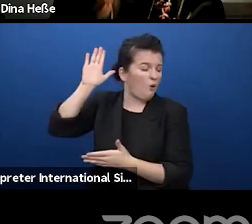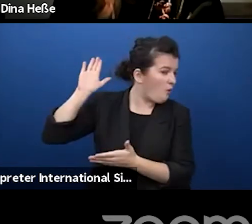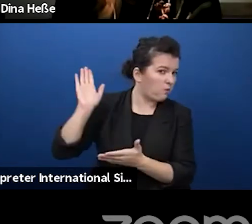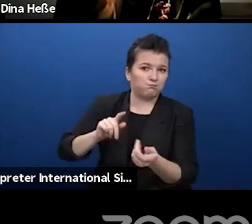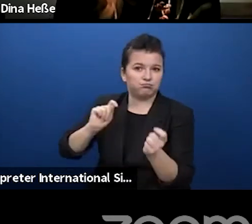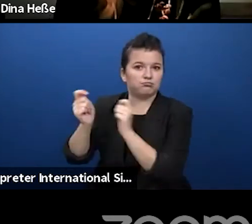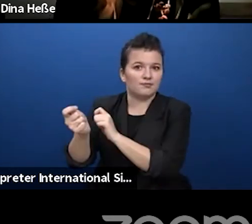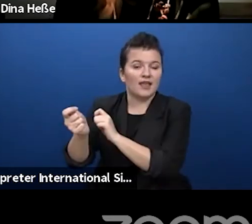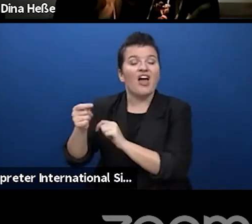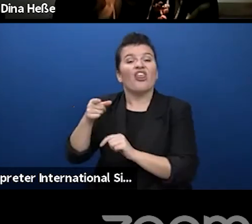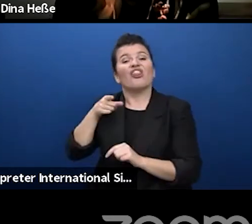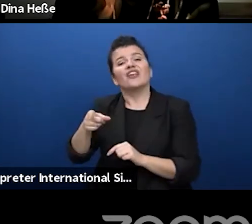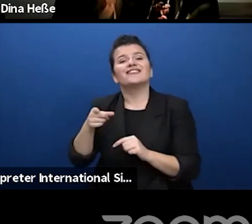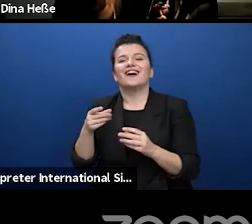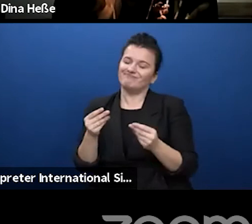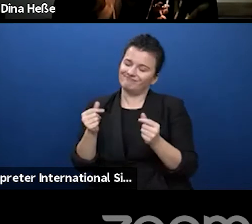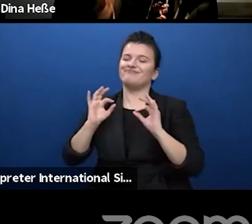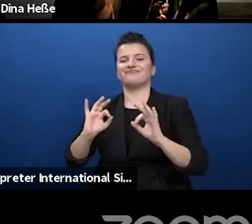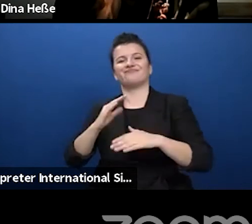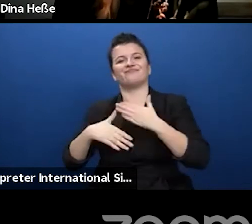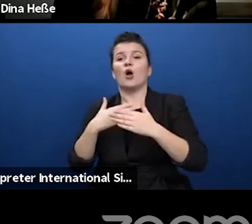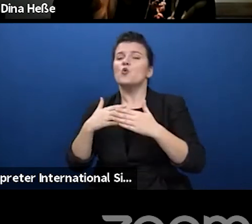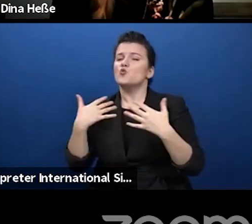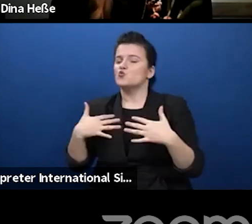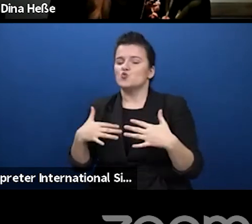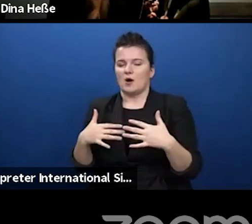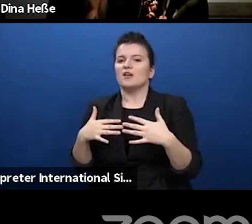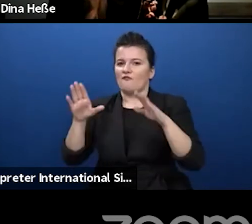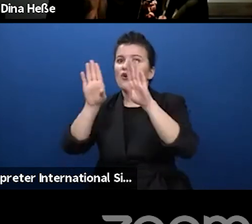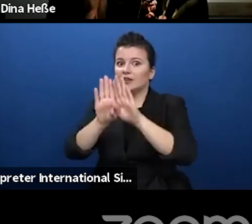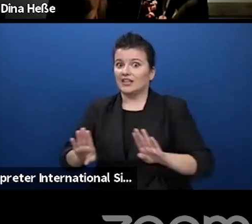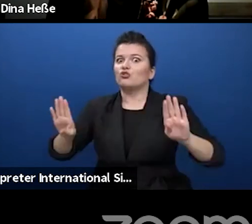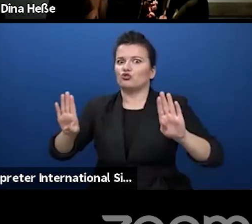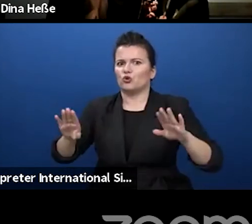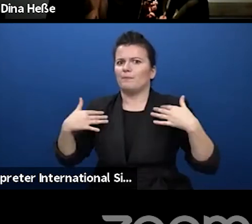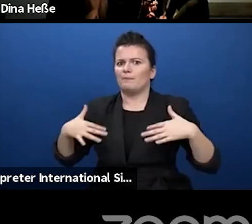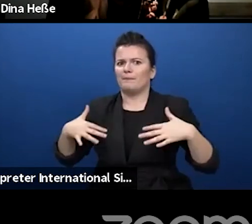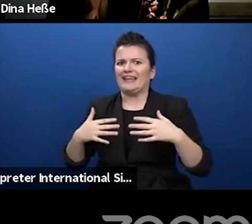also for the theatres and for the politicians if they want to bring that forward. For